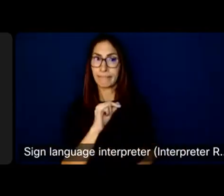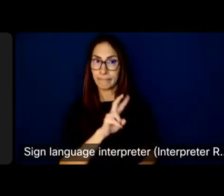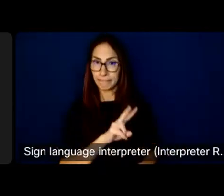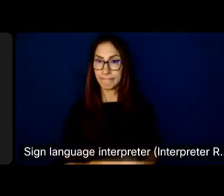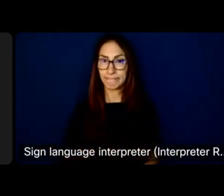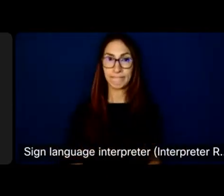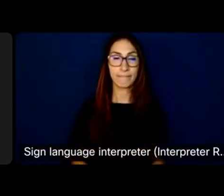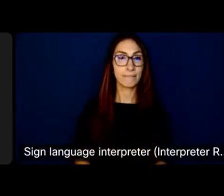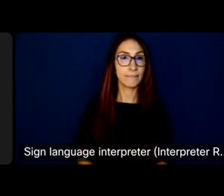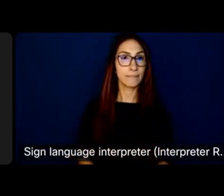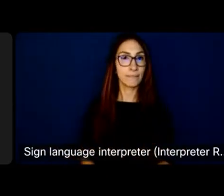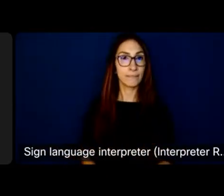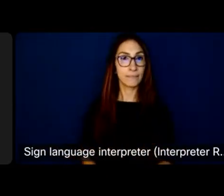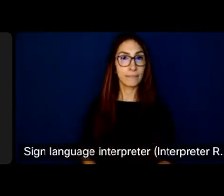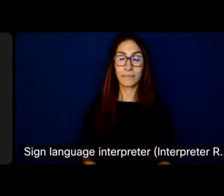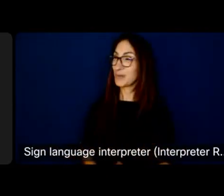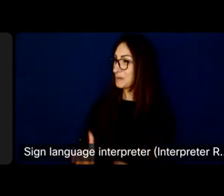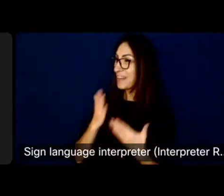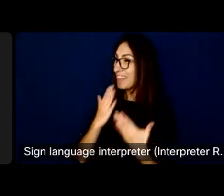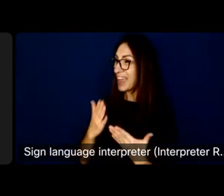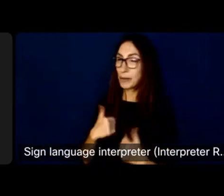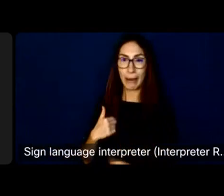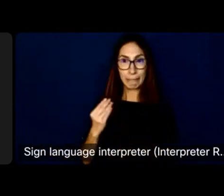Well, thank you. I apologize. I forgot to introduce